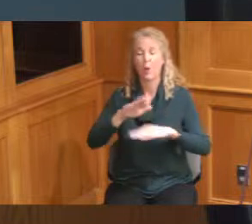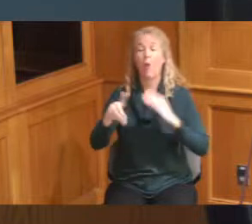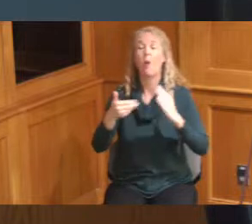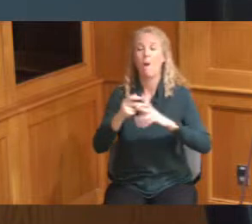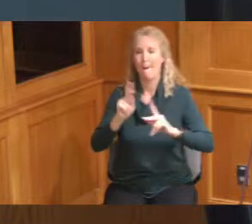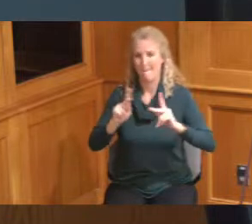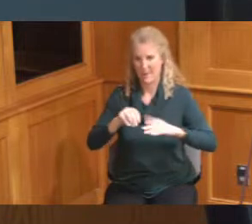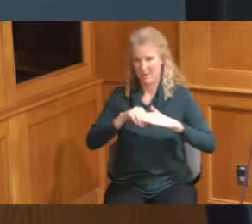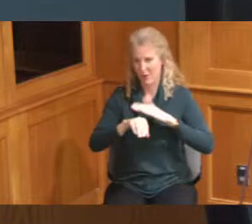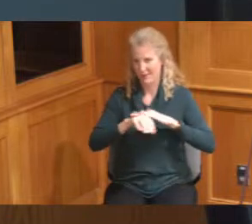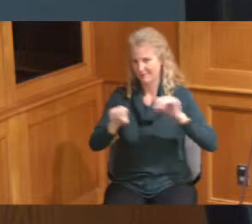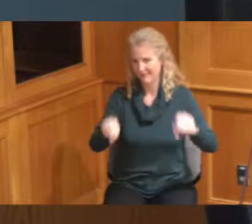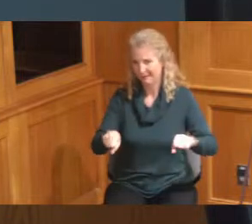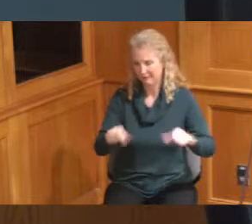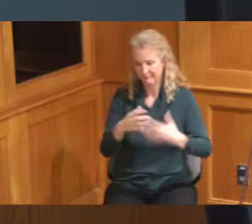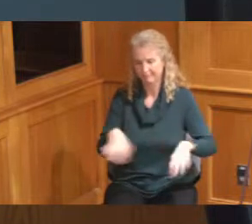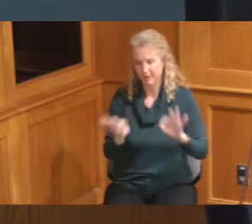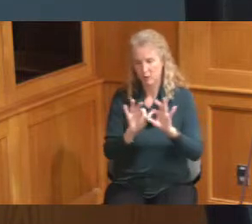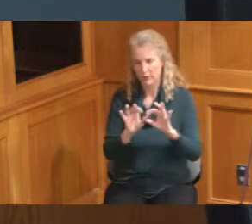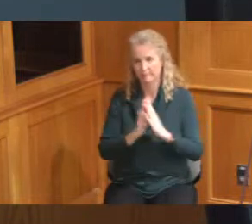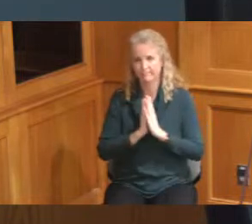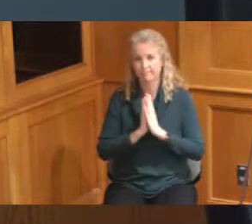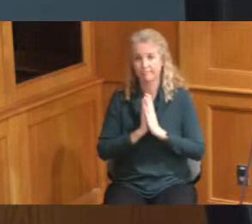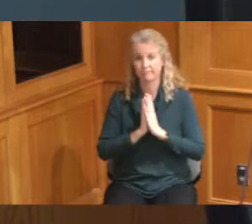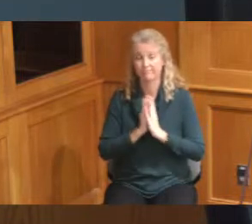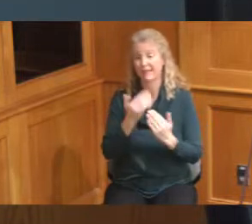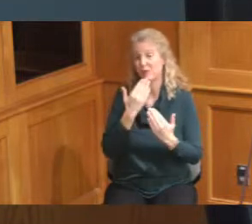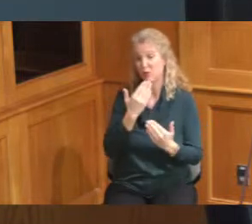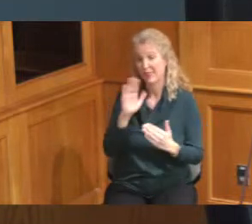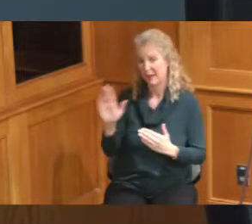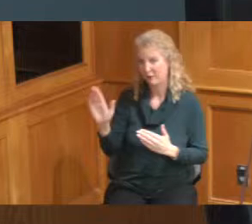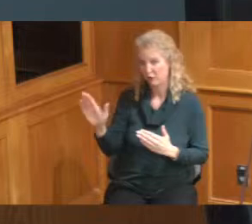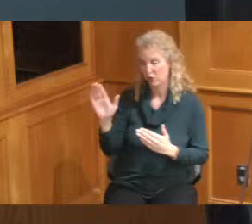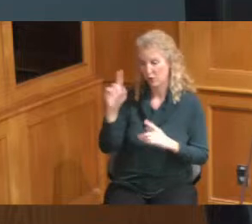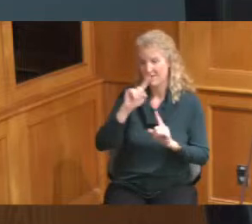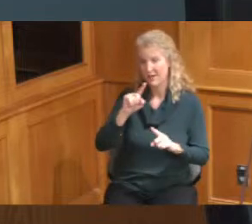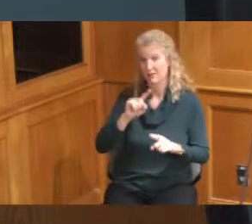are are alerted to emergencies so thanks for being thoughtful about yeah you all have a friend that